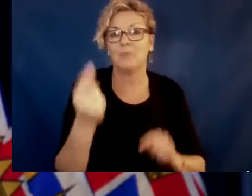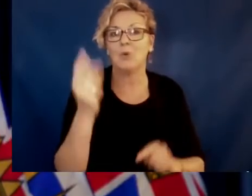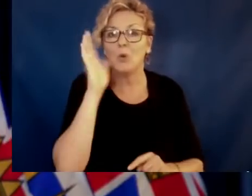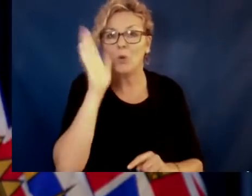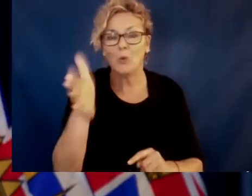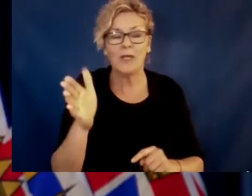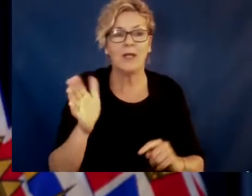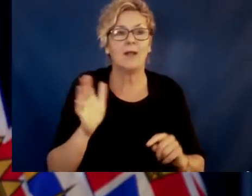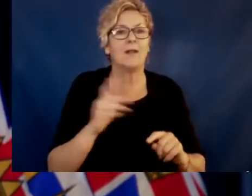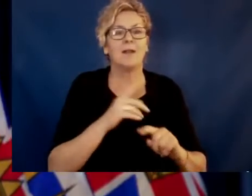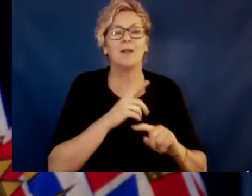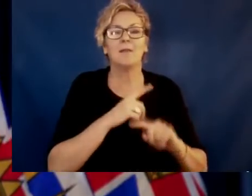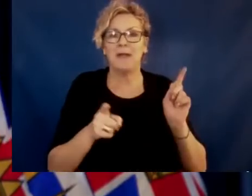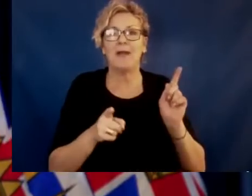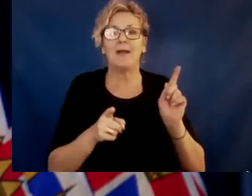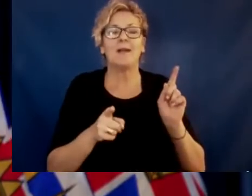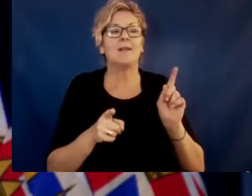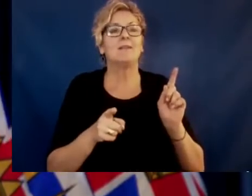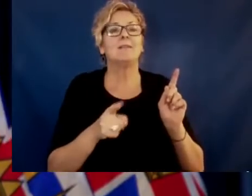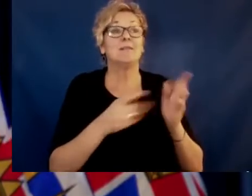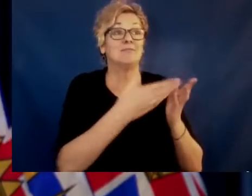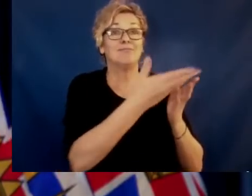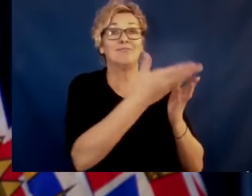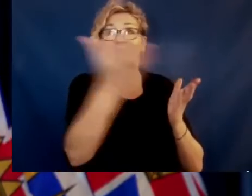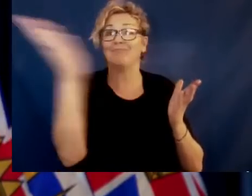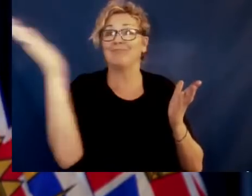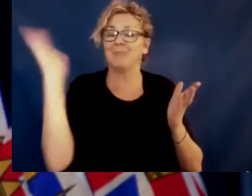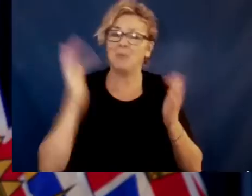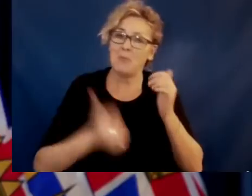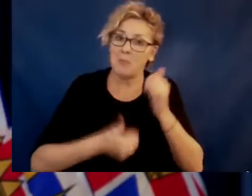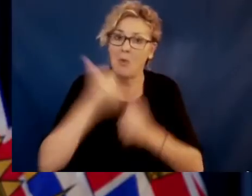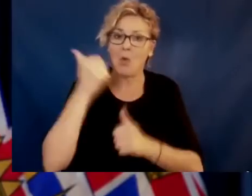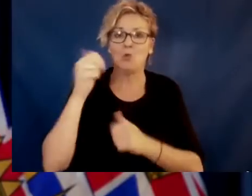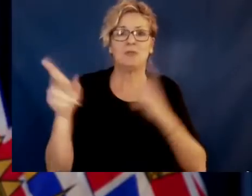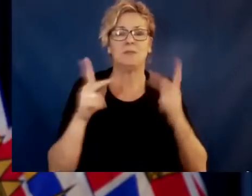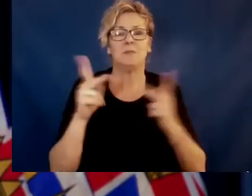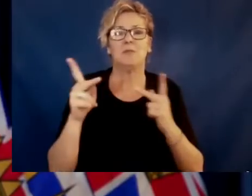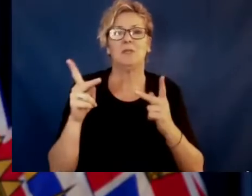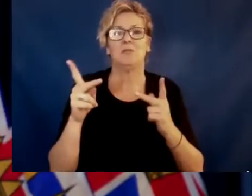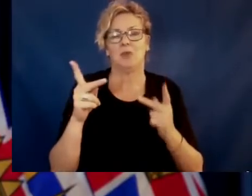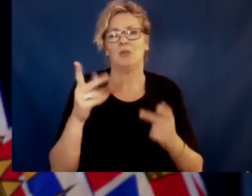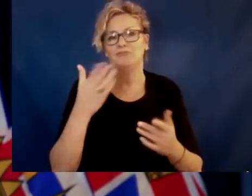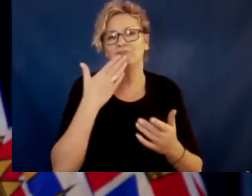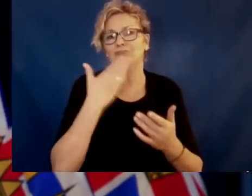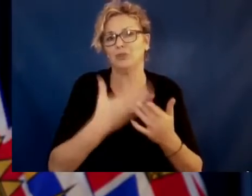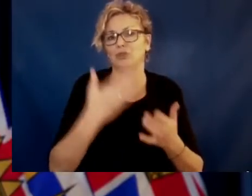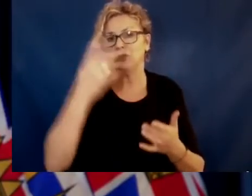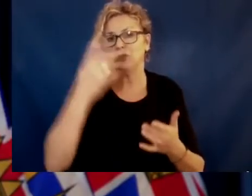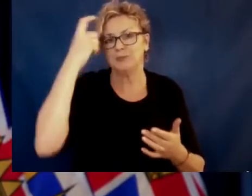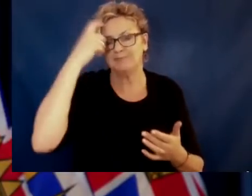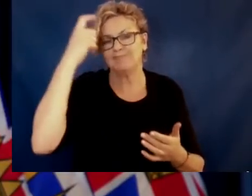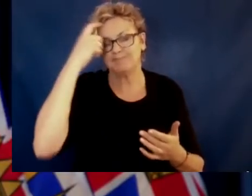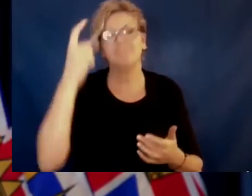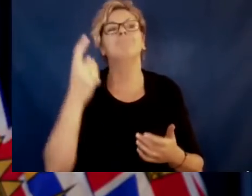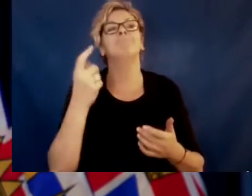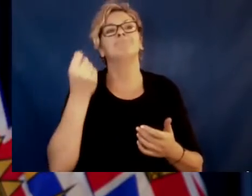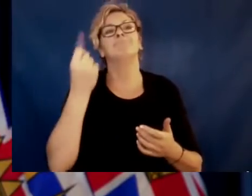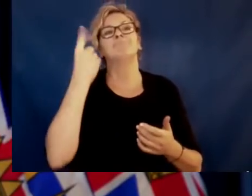get through this and we've shown incredible adaptability and resilience. That's important. A small number of people, sometimes when there are challenges